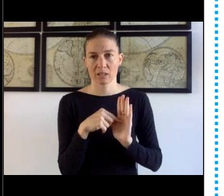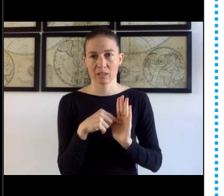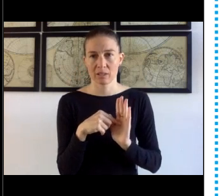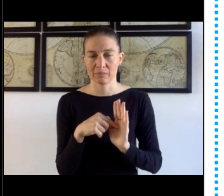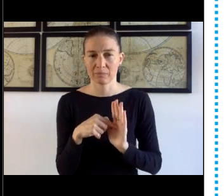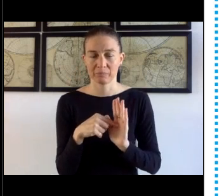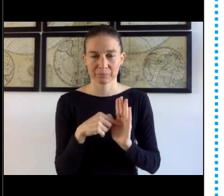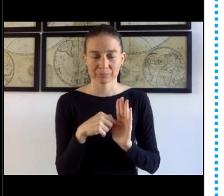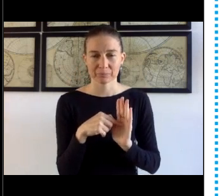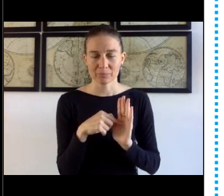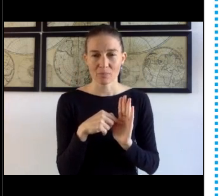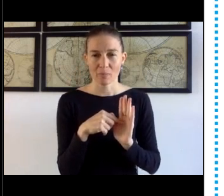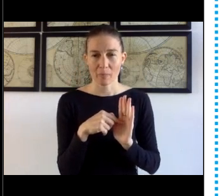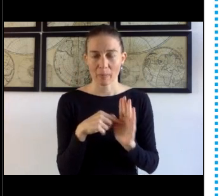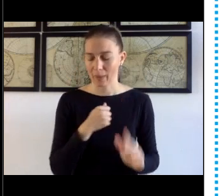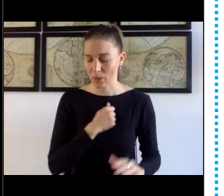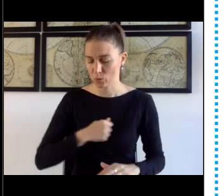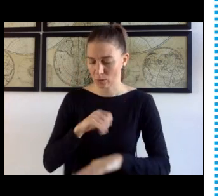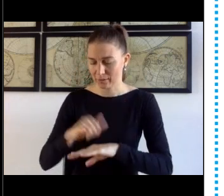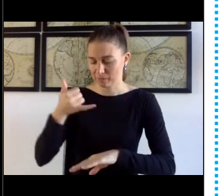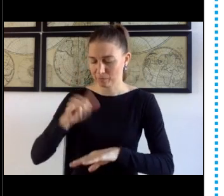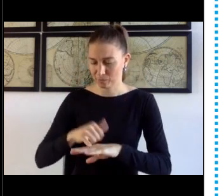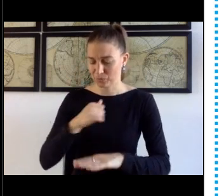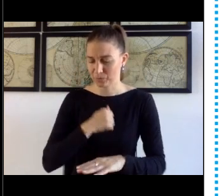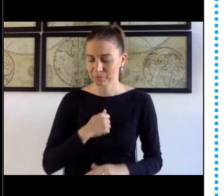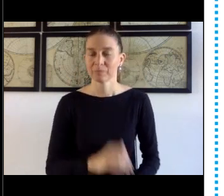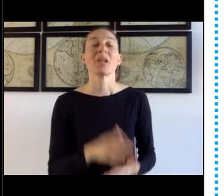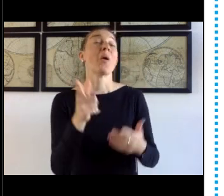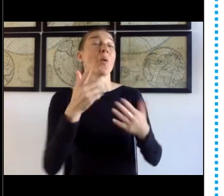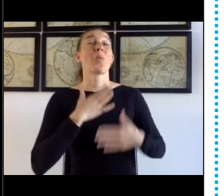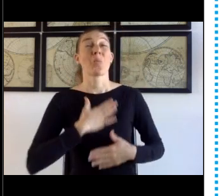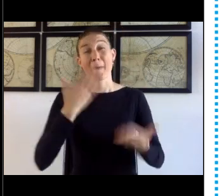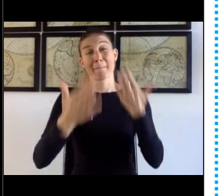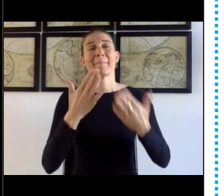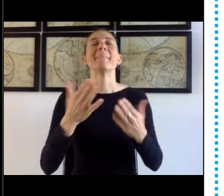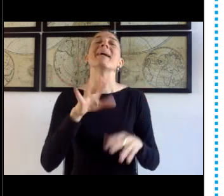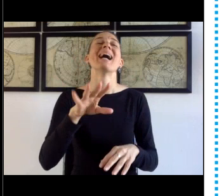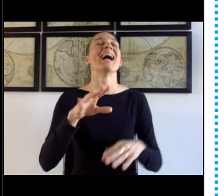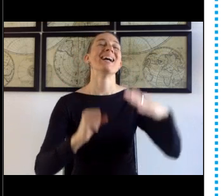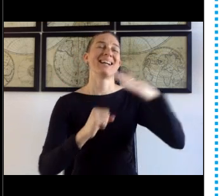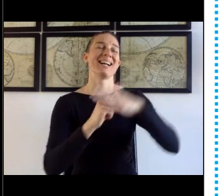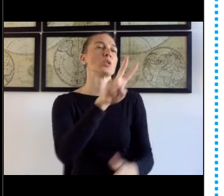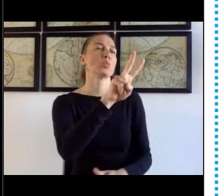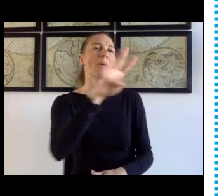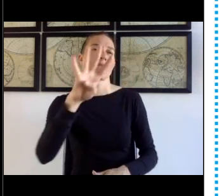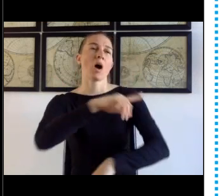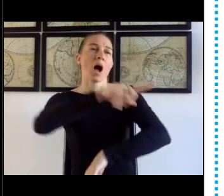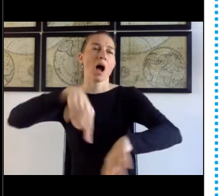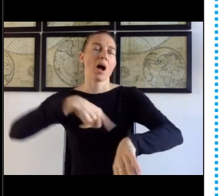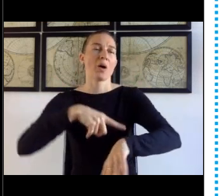Sorry. They want to go back to maybe 24 hours and it isn't a good solution for us.